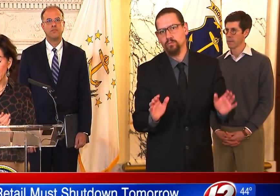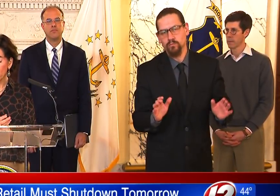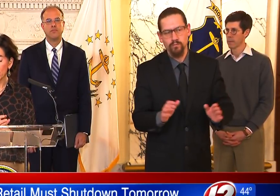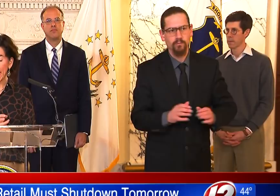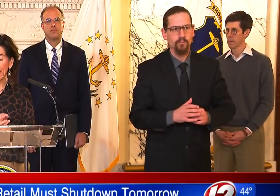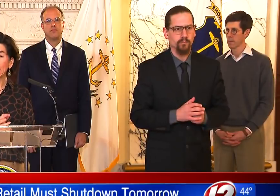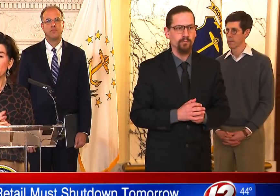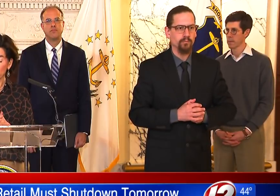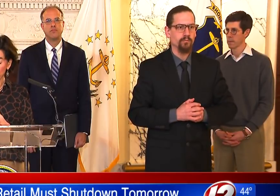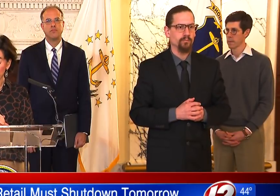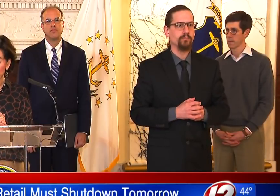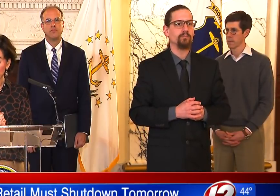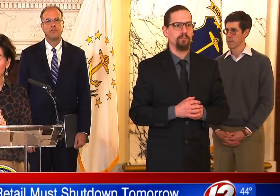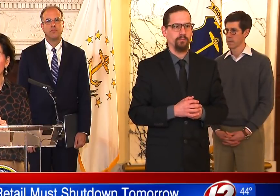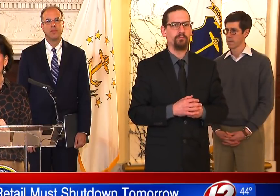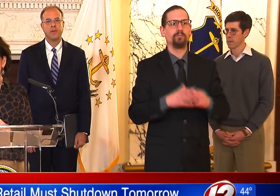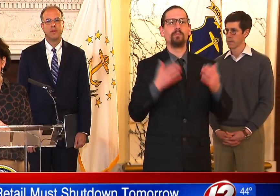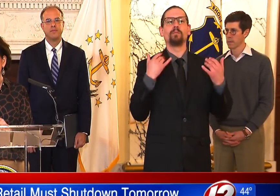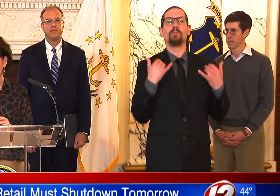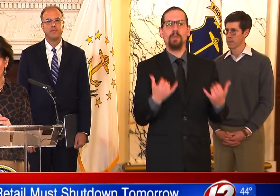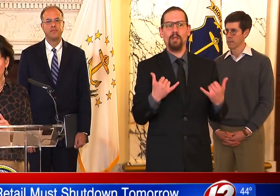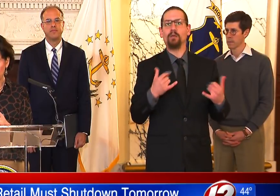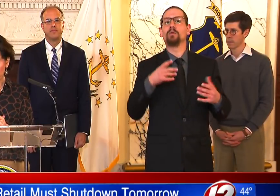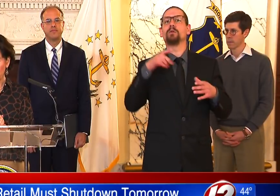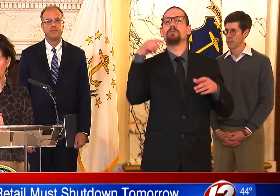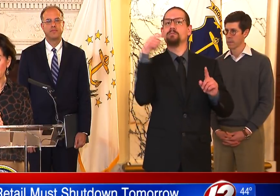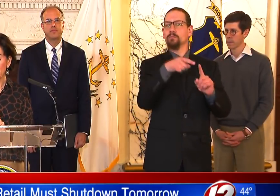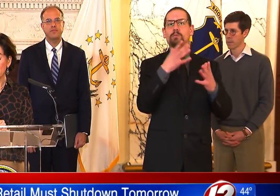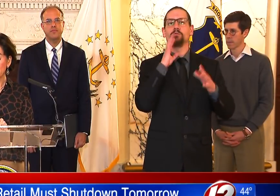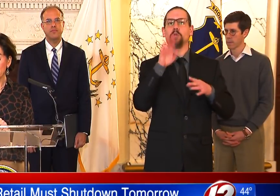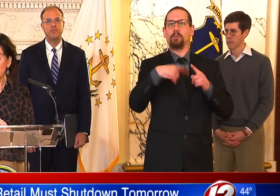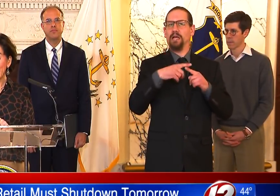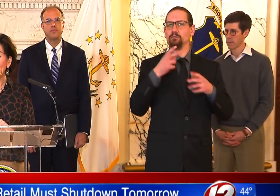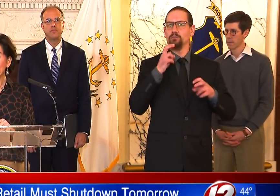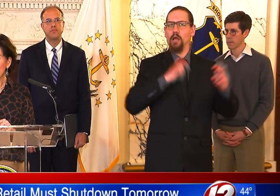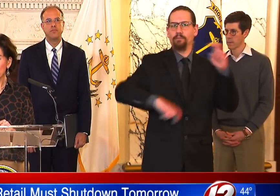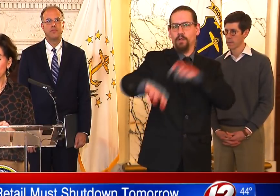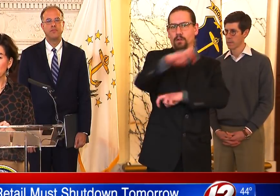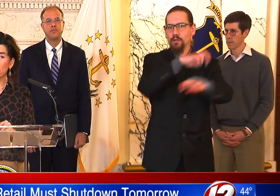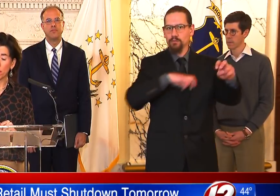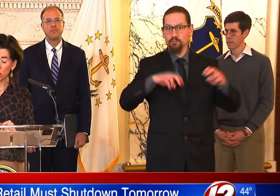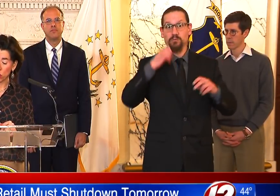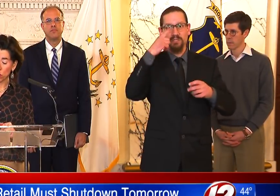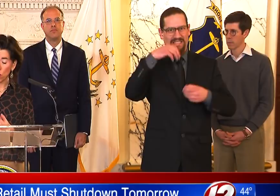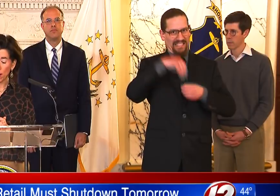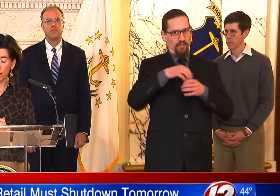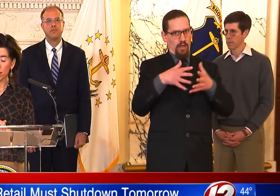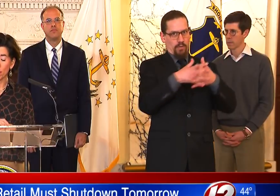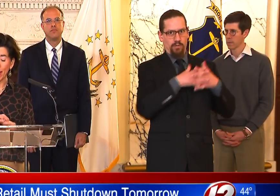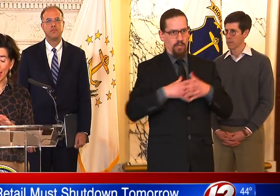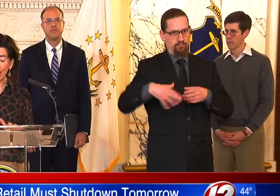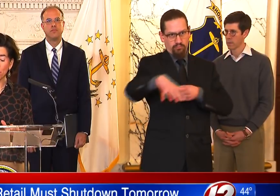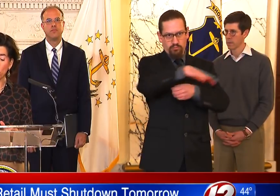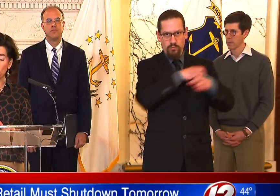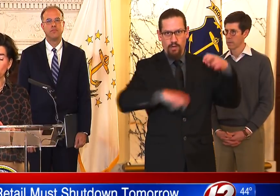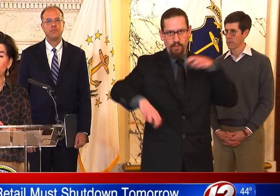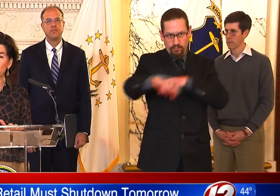RULES. DOMESTIC TRAVEL -- YESTERDAY, I